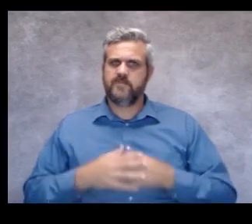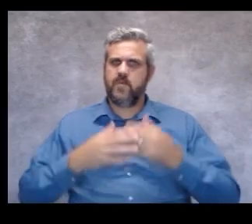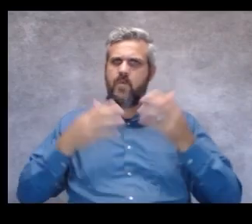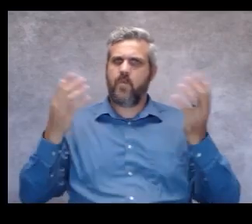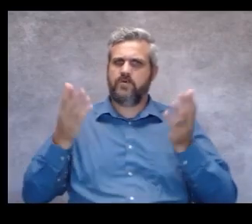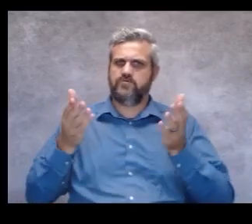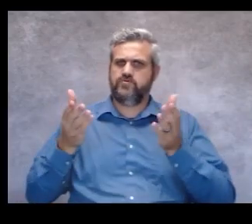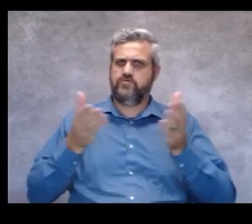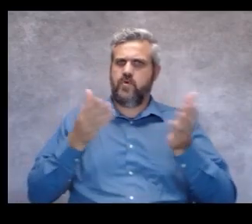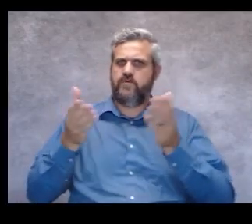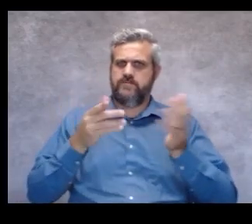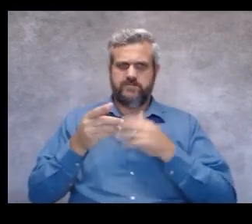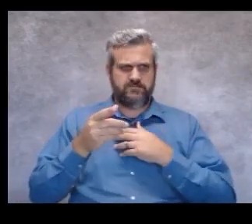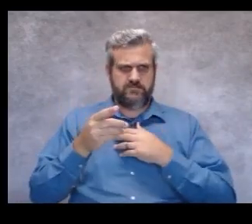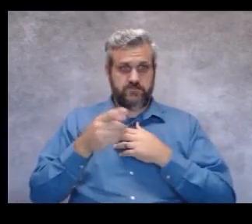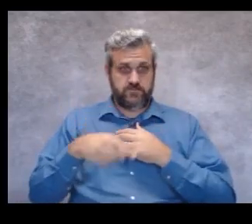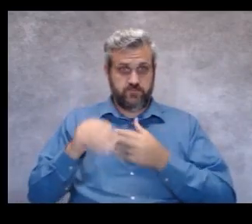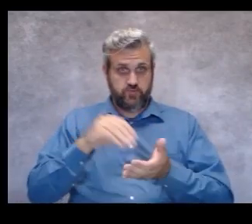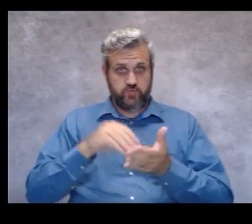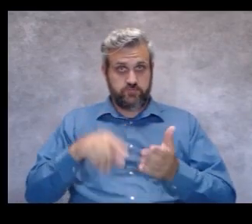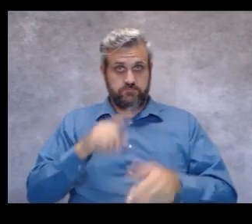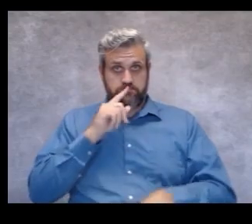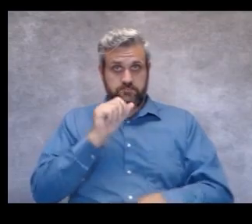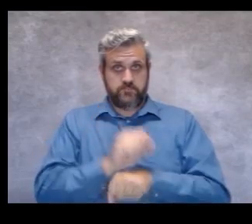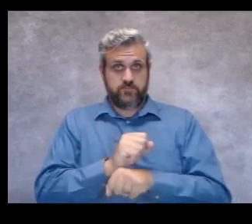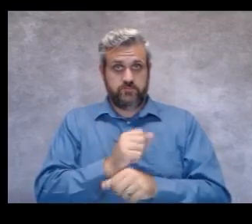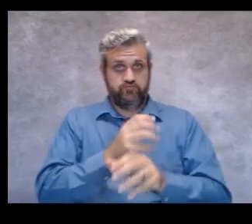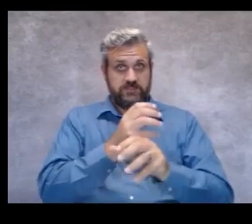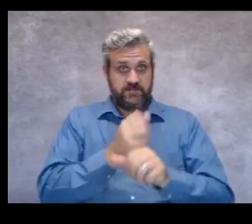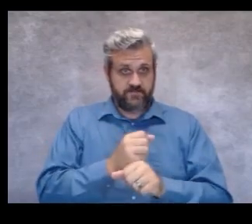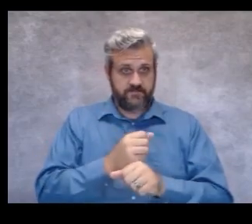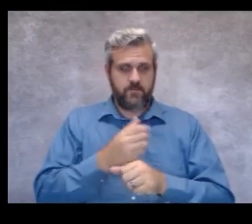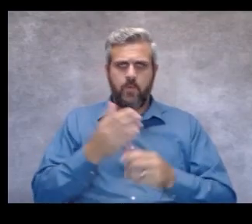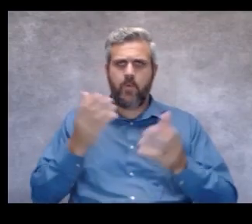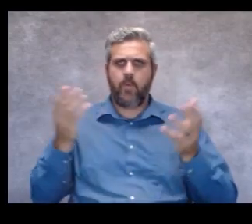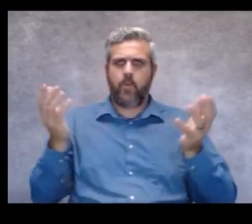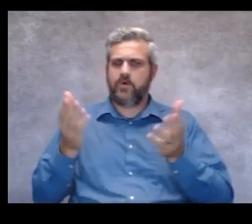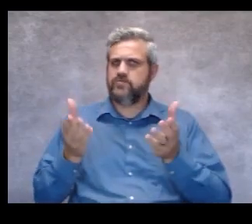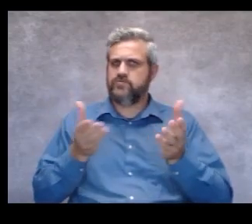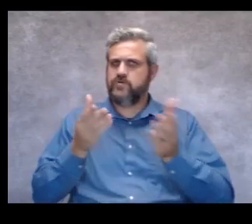what services are students receiving? What service model is the district